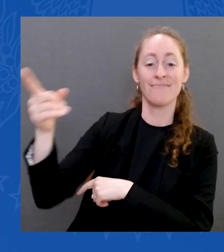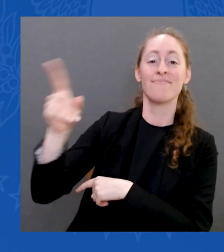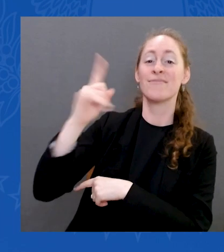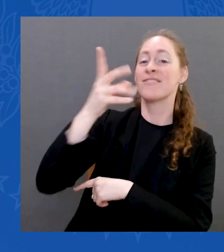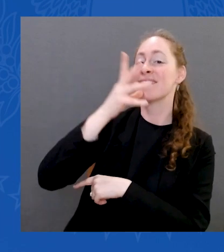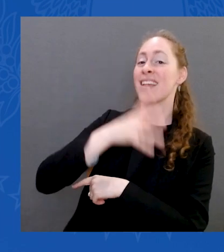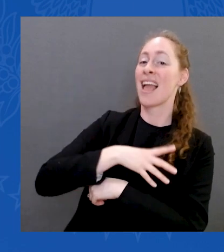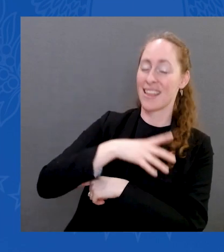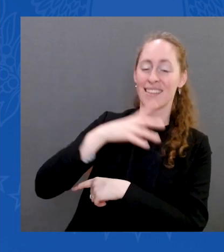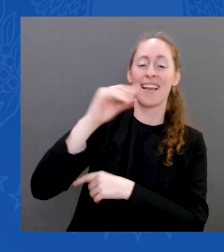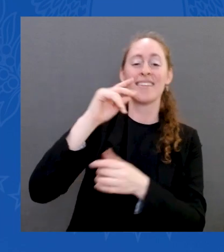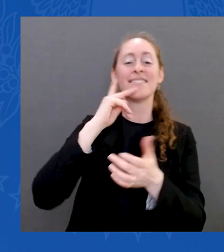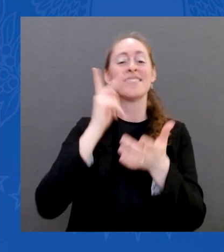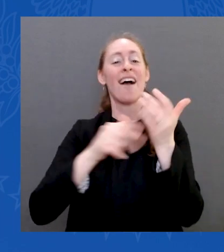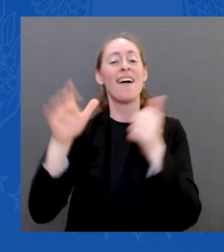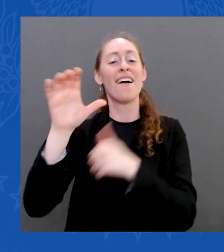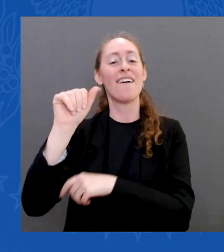And it really is something we look forward.